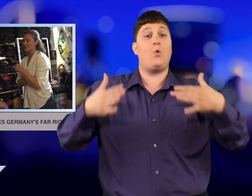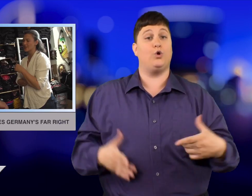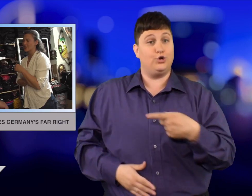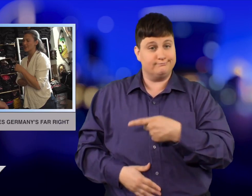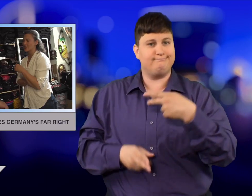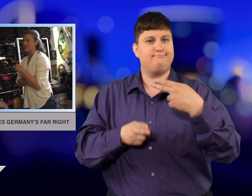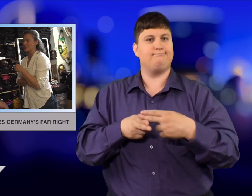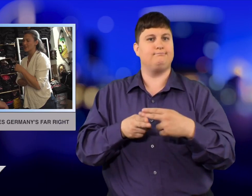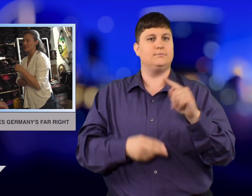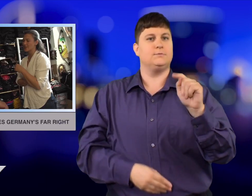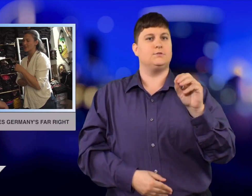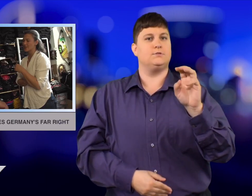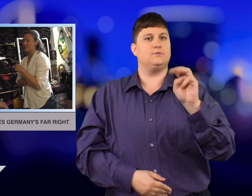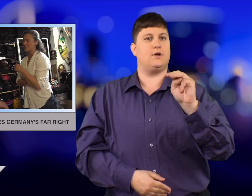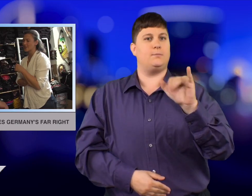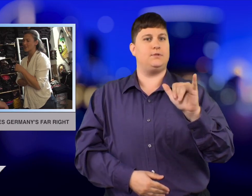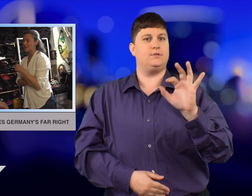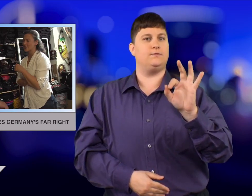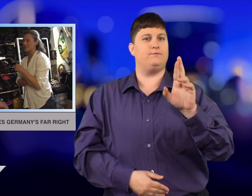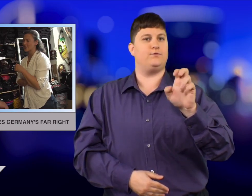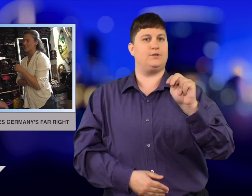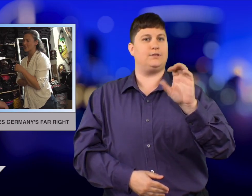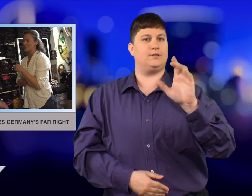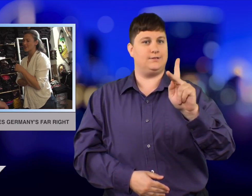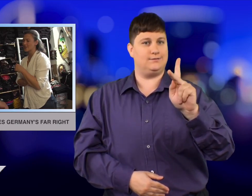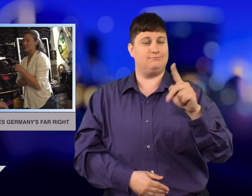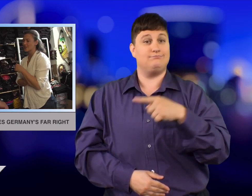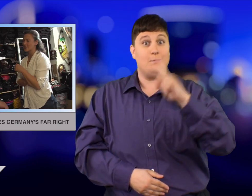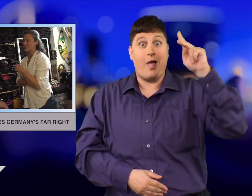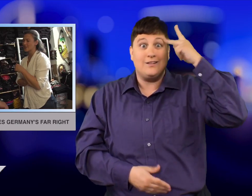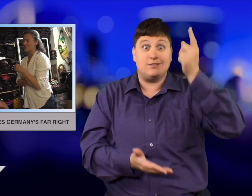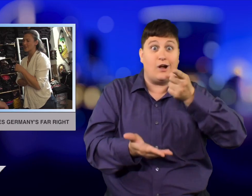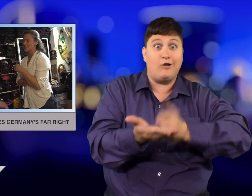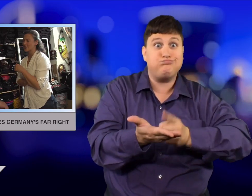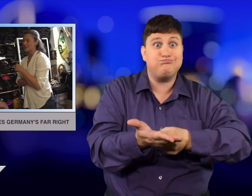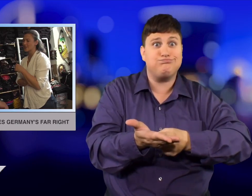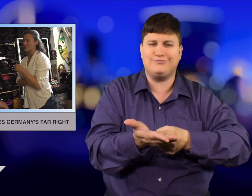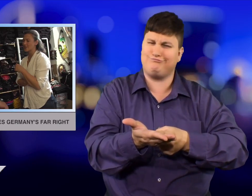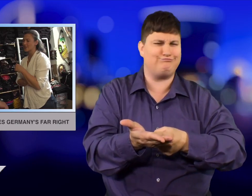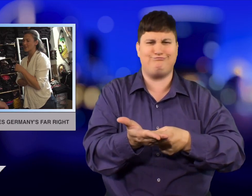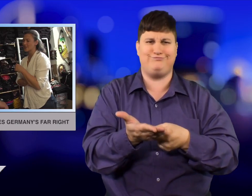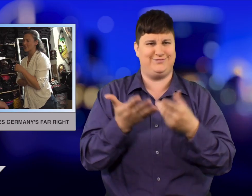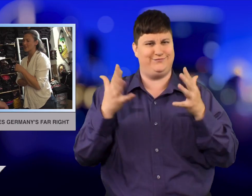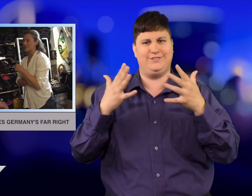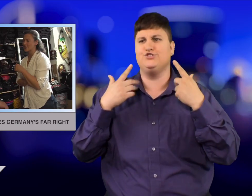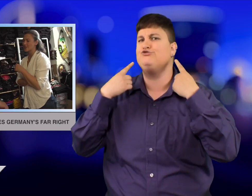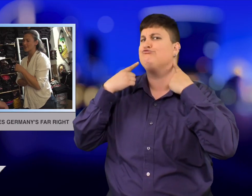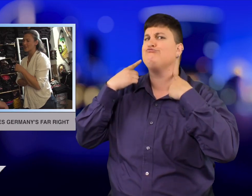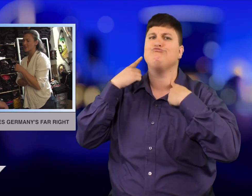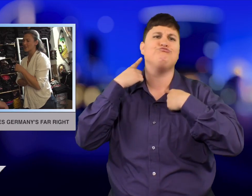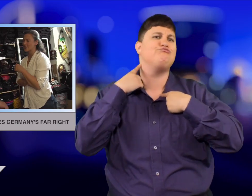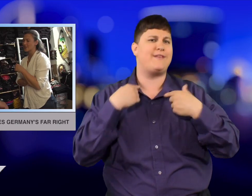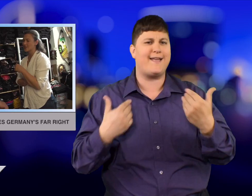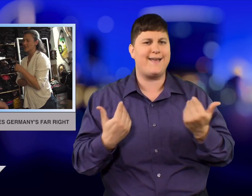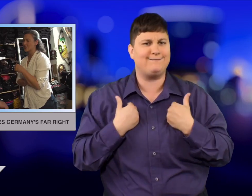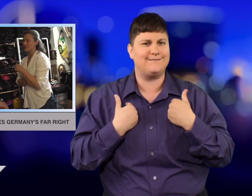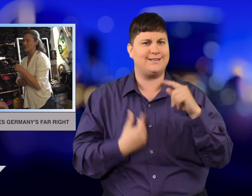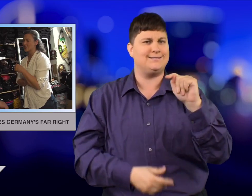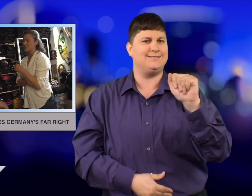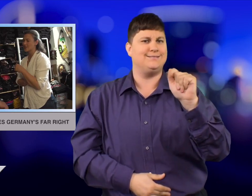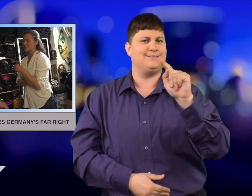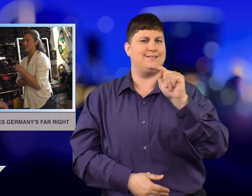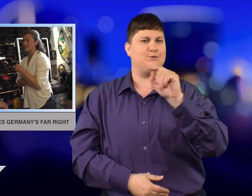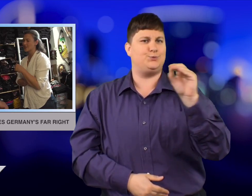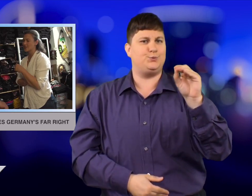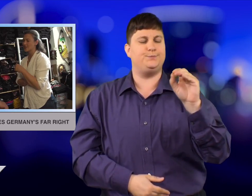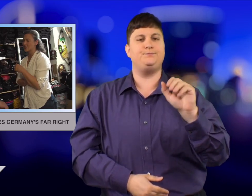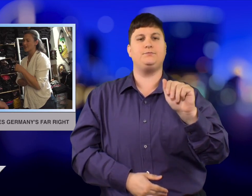The owner Tommy Frenck wears his politics on his skin: the word "aryan" is tattooed